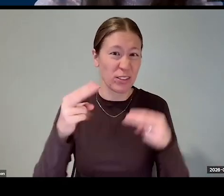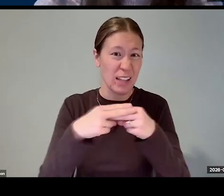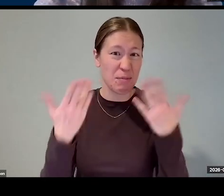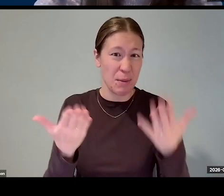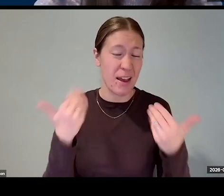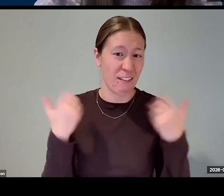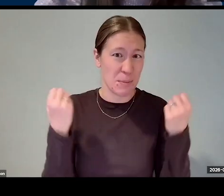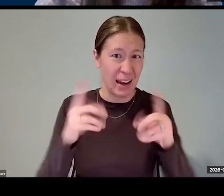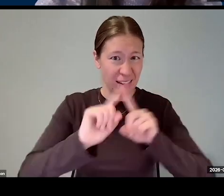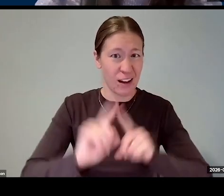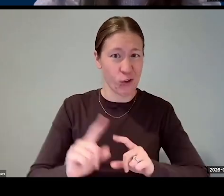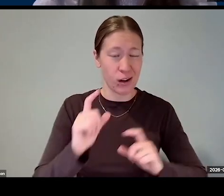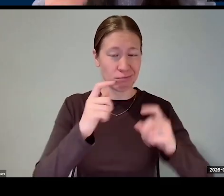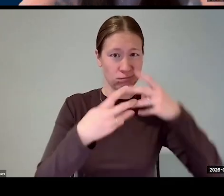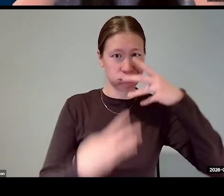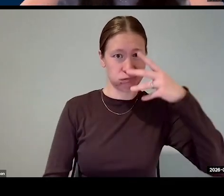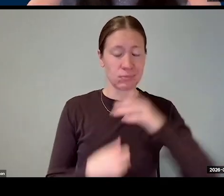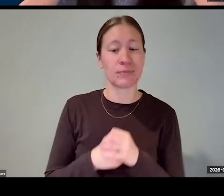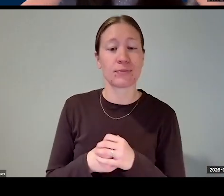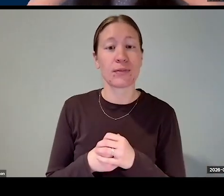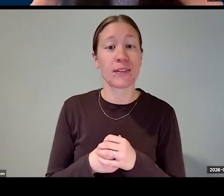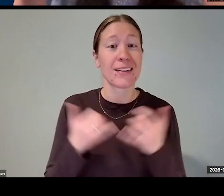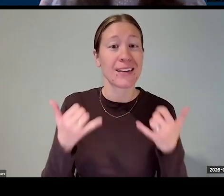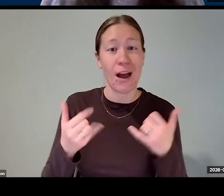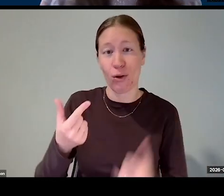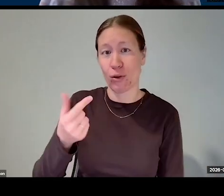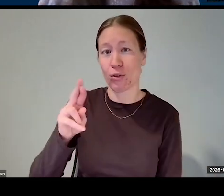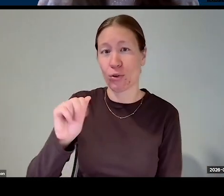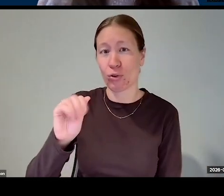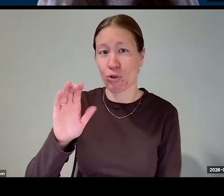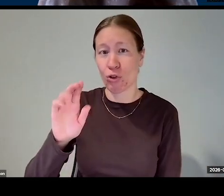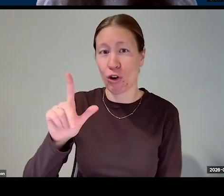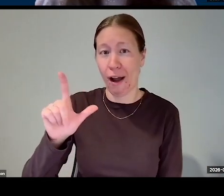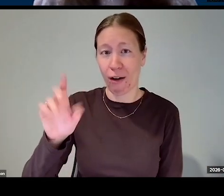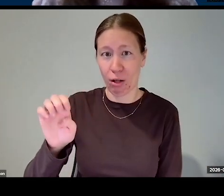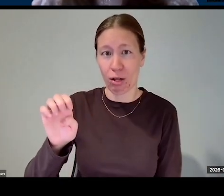So this is where our extension tool Grackle Slides really comes in handy.